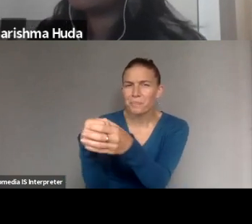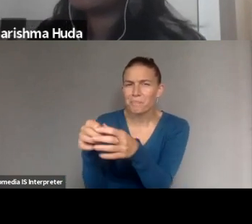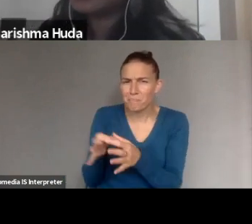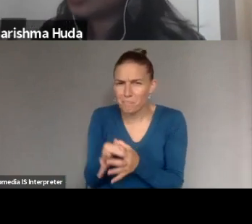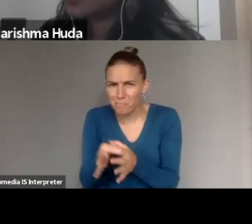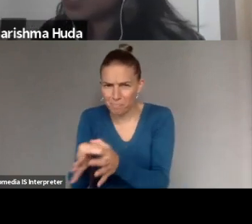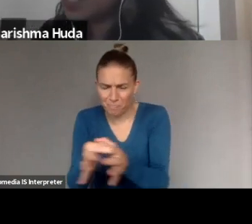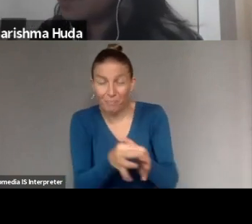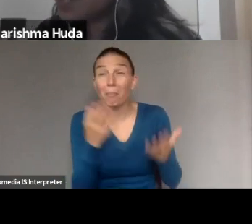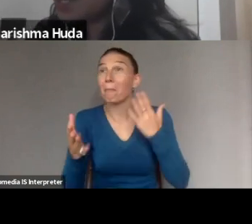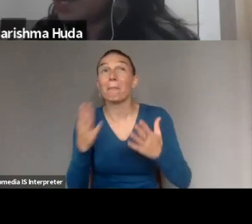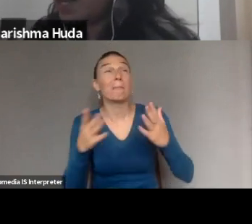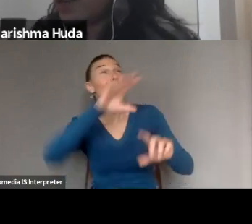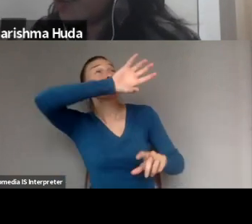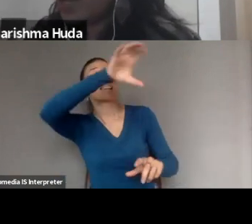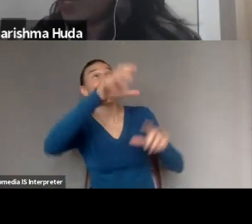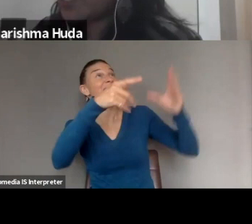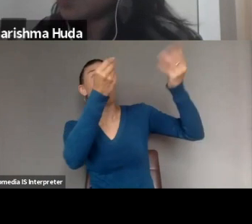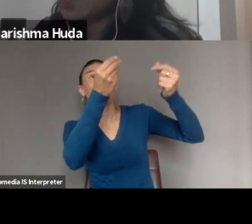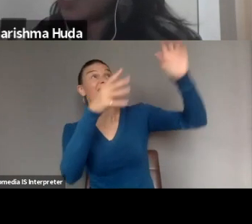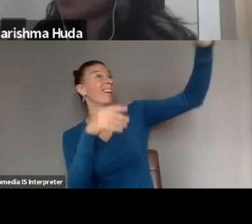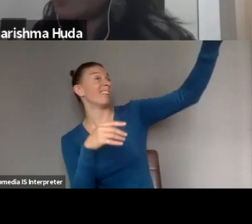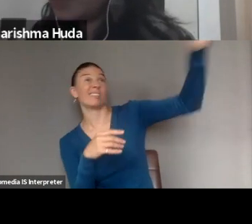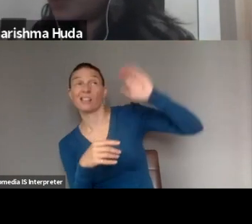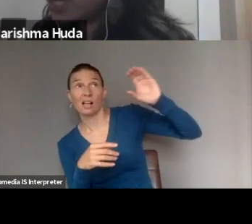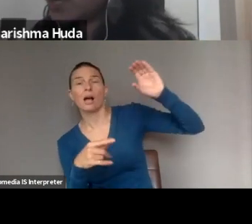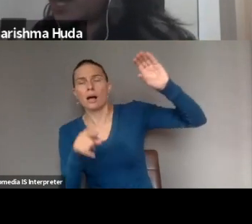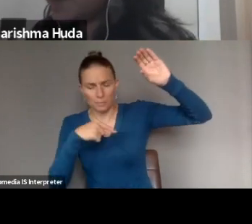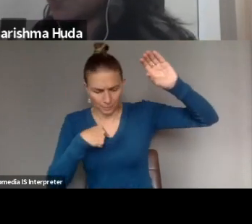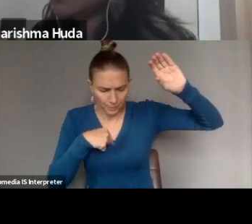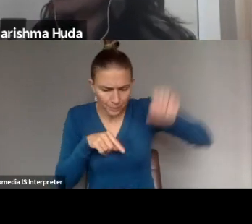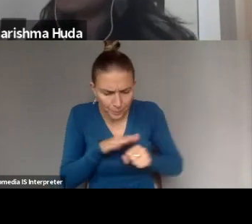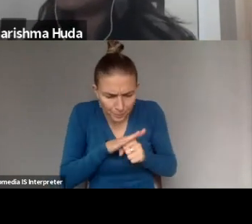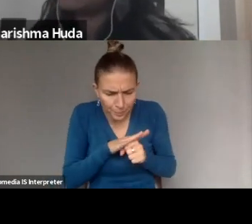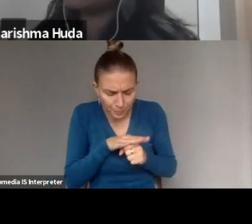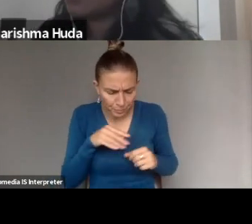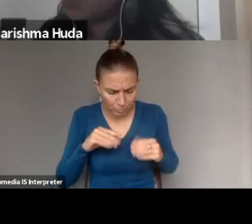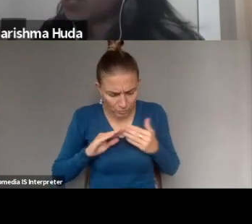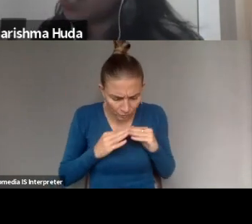on national schemes and basically fill these gaps. And many local communities